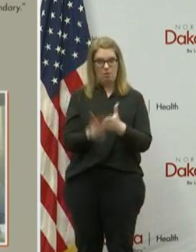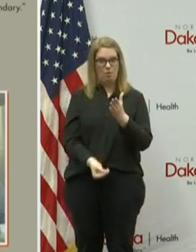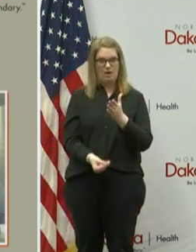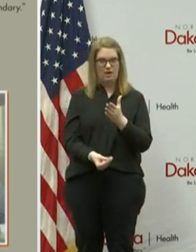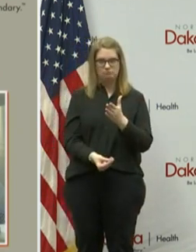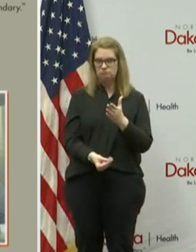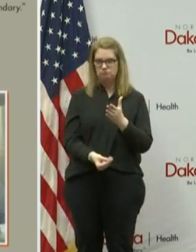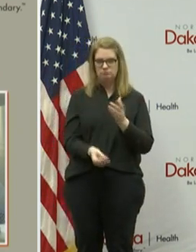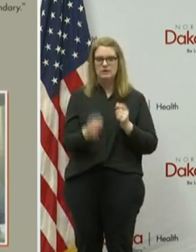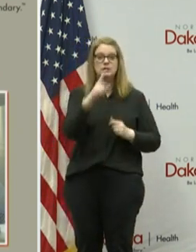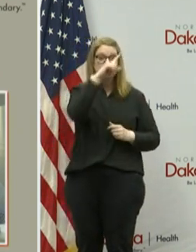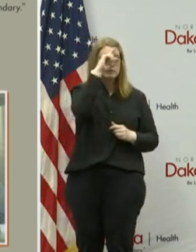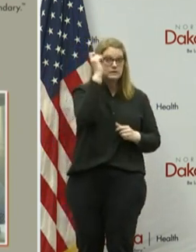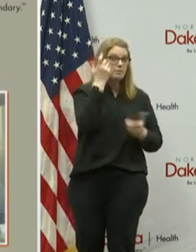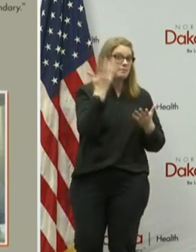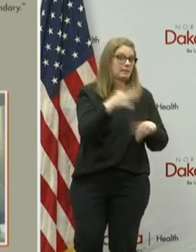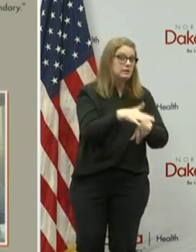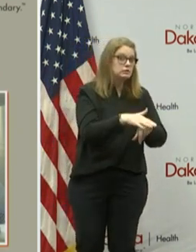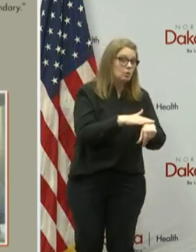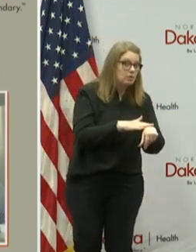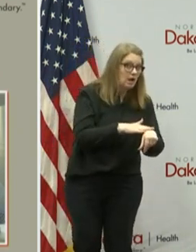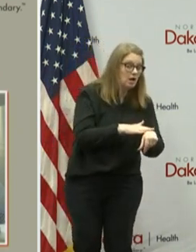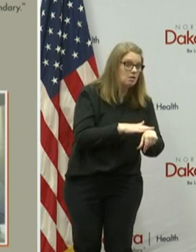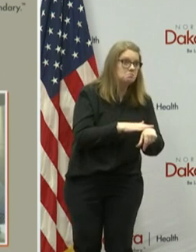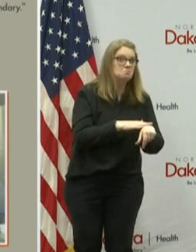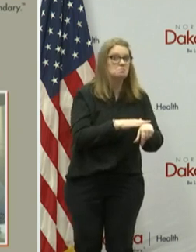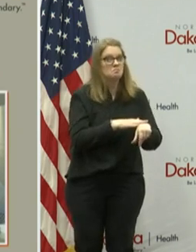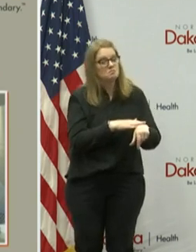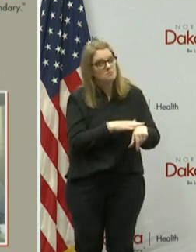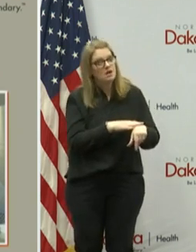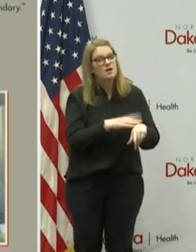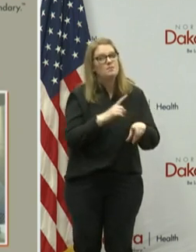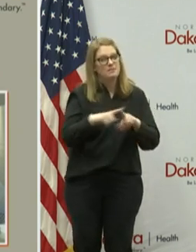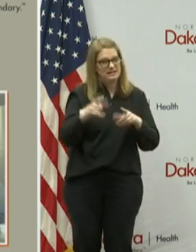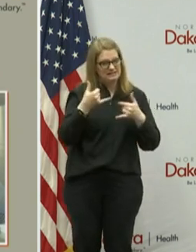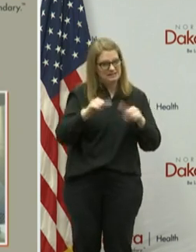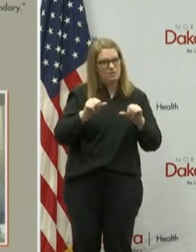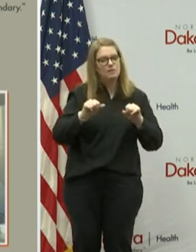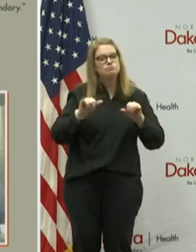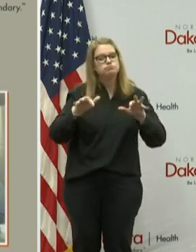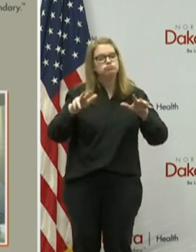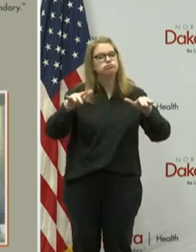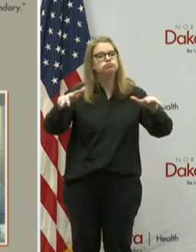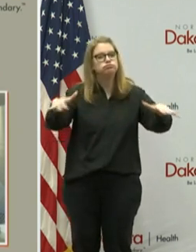IS NO SCIENTIFIC EVIDENCE THAT THE CORONAVIRUS WILL GO AWAY, EVEN IF IT SLOWS DOWN DURING THE